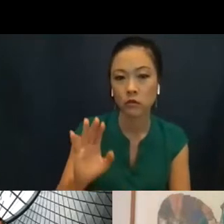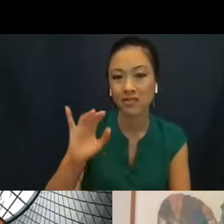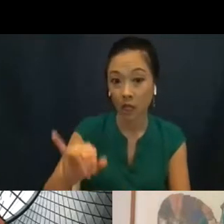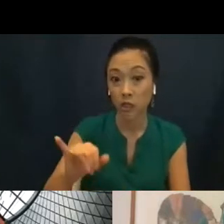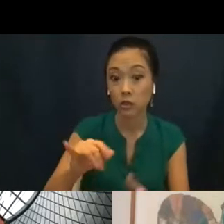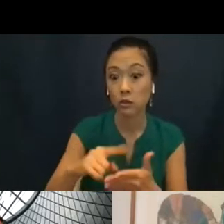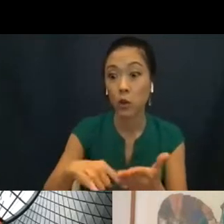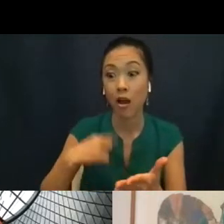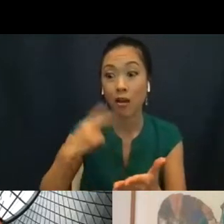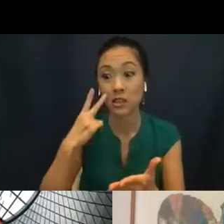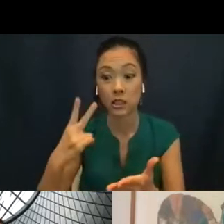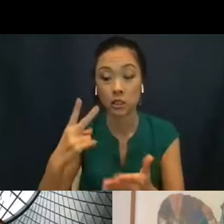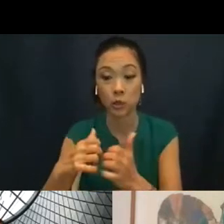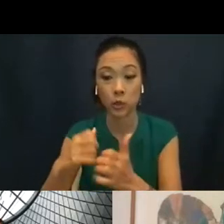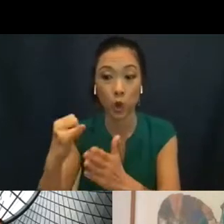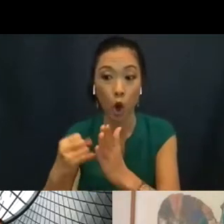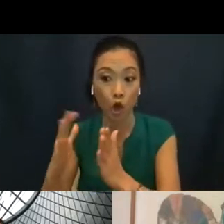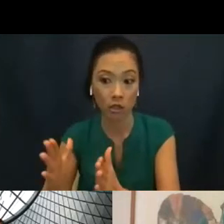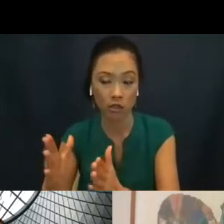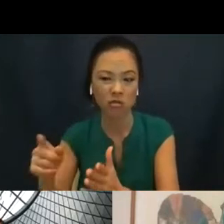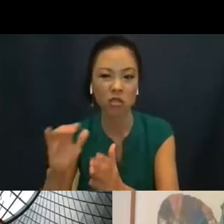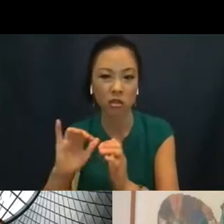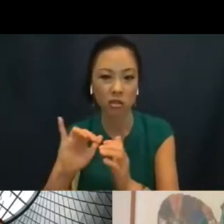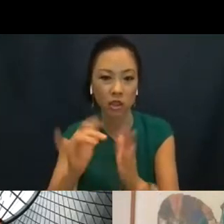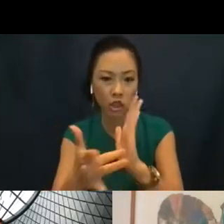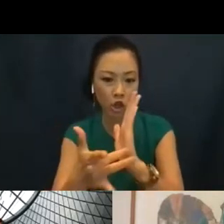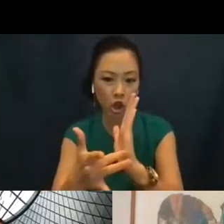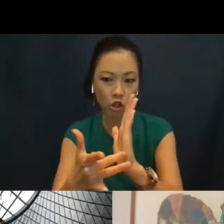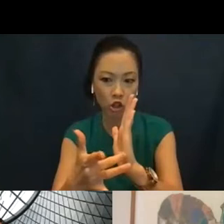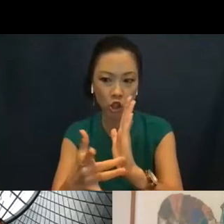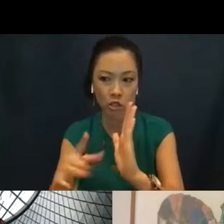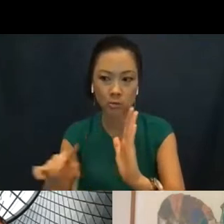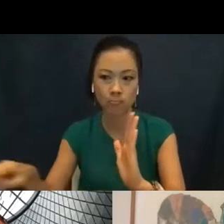through the different technologies that they have, either